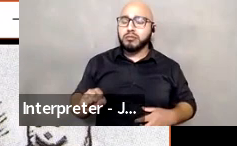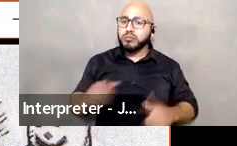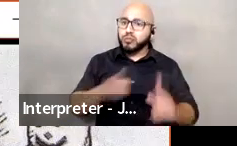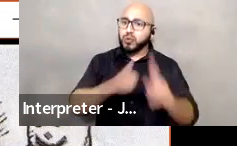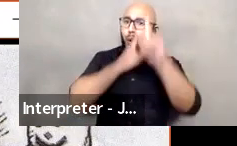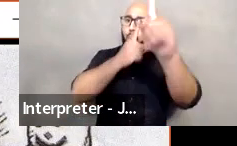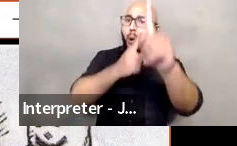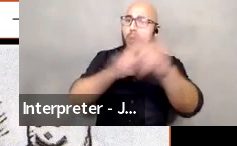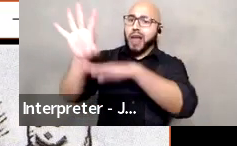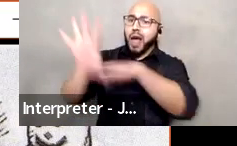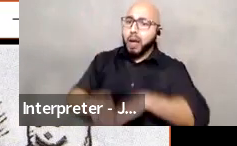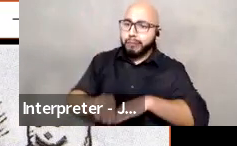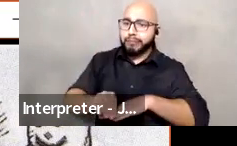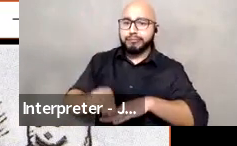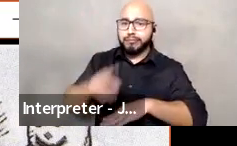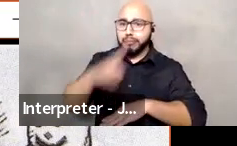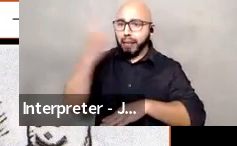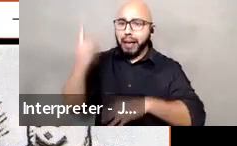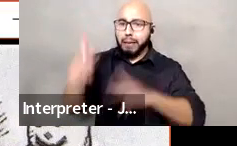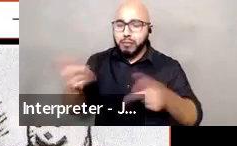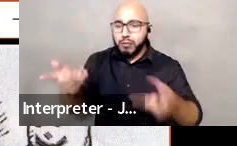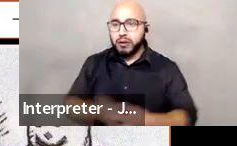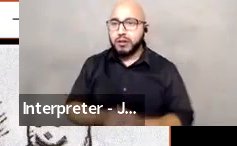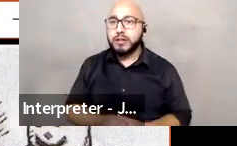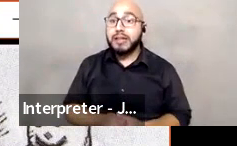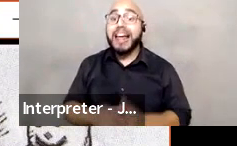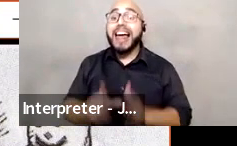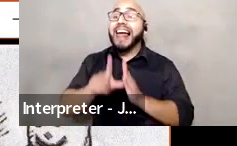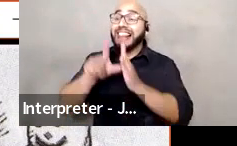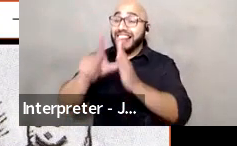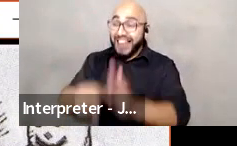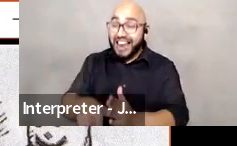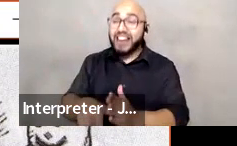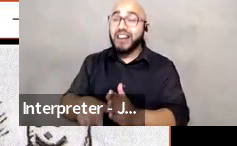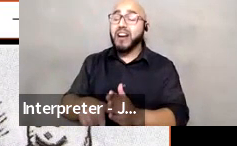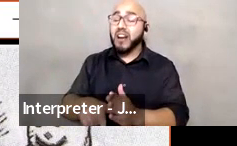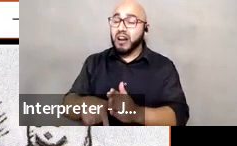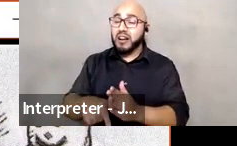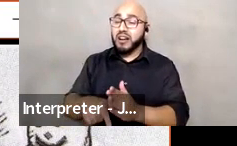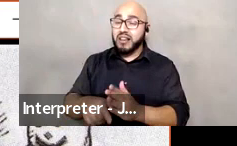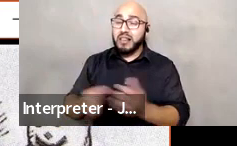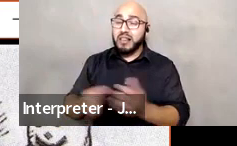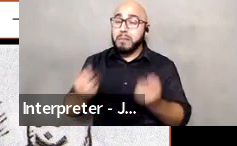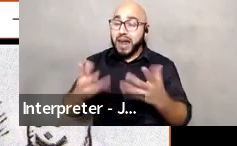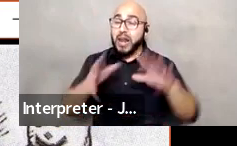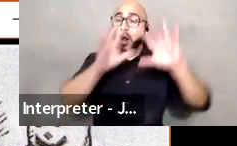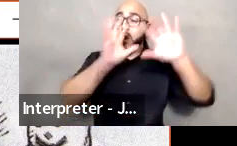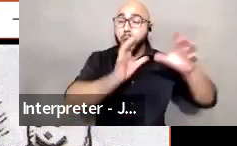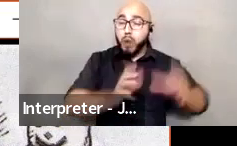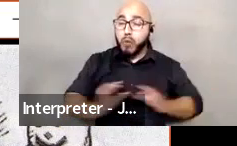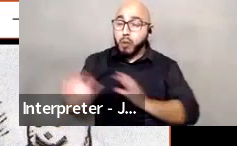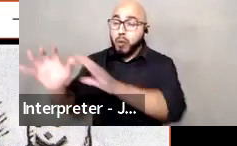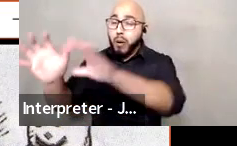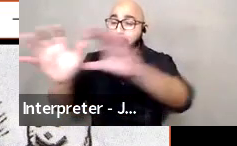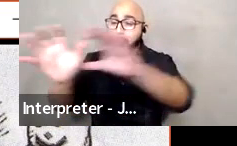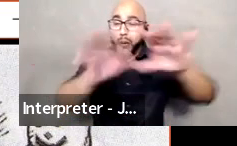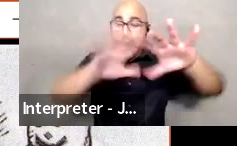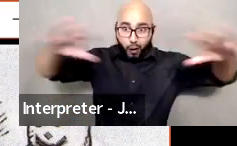Later on, they called this redeeming the south. That's why you have redemption there. Notice that redemption is in quotes. The way the Whites